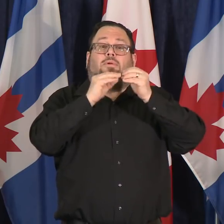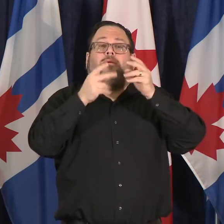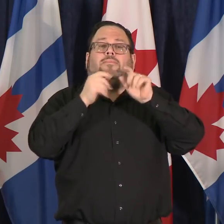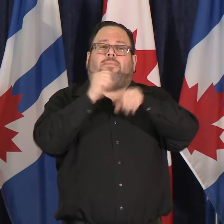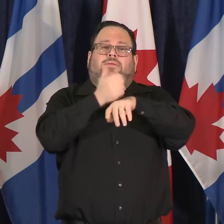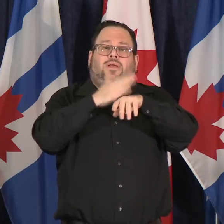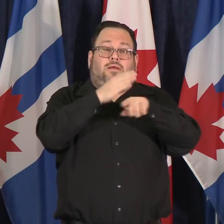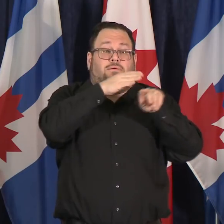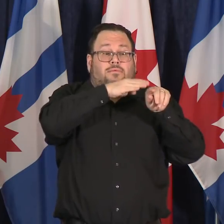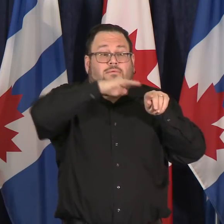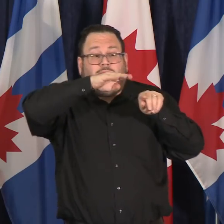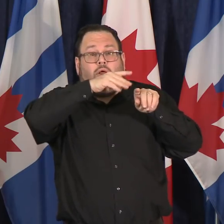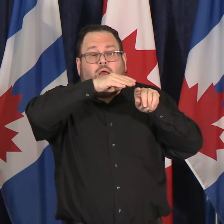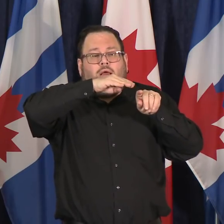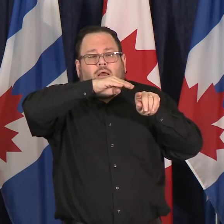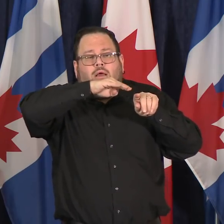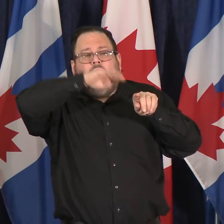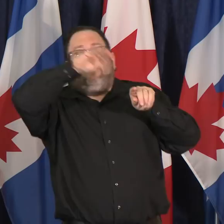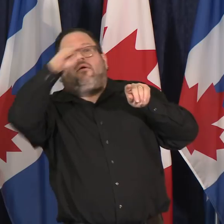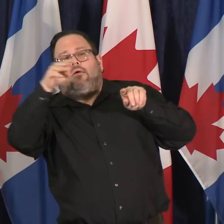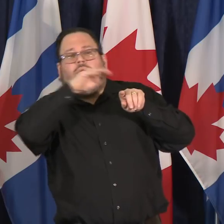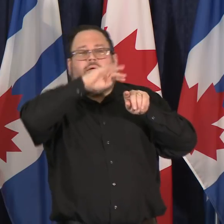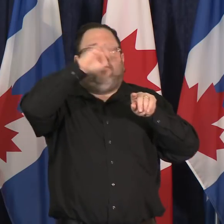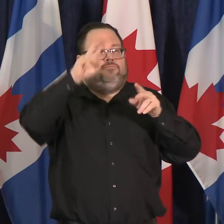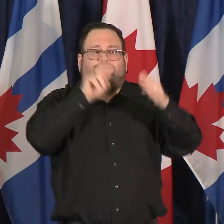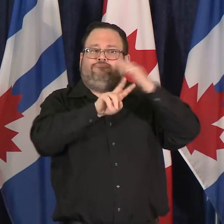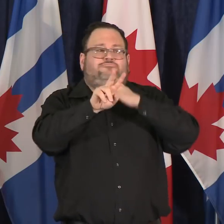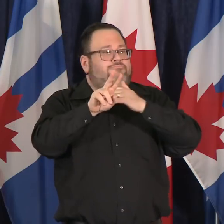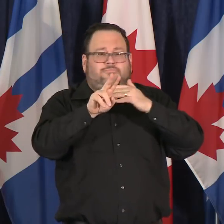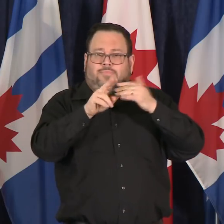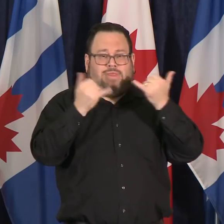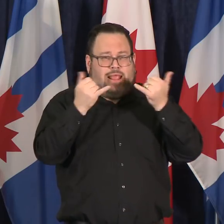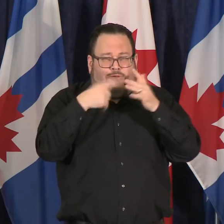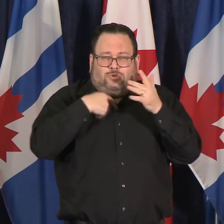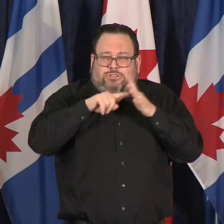right it all depends on us what we have seen in certain jurisdictions we've seen